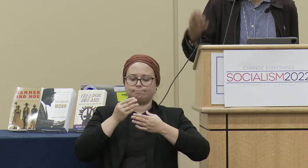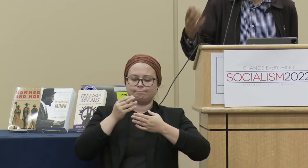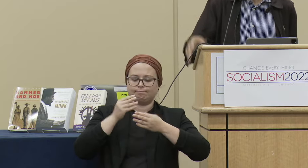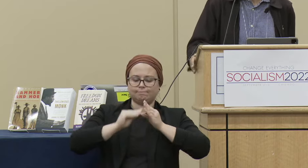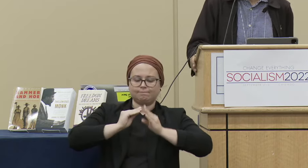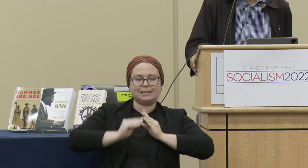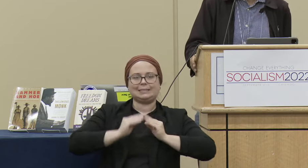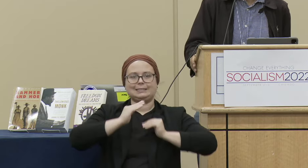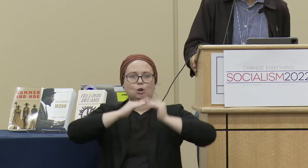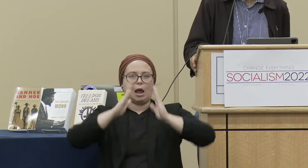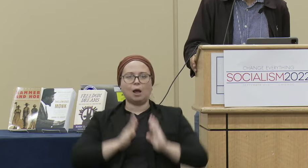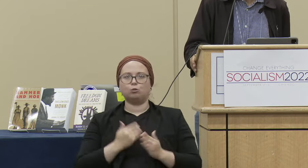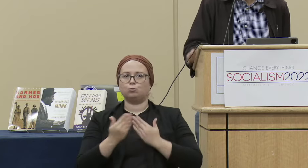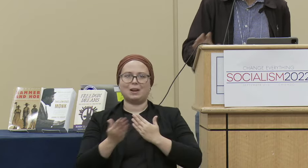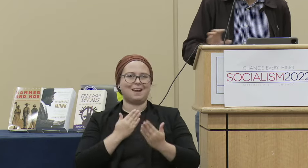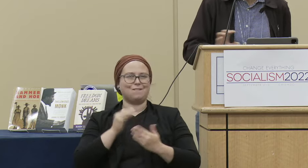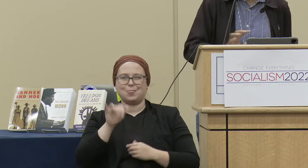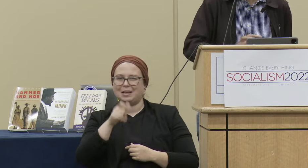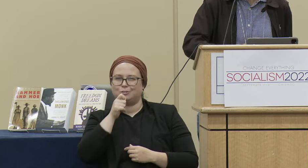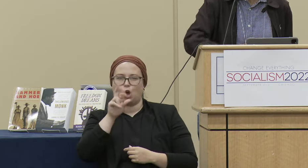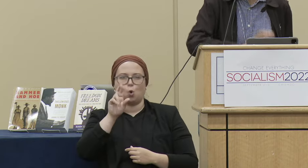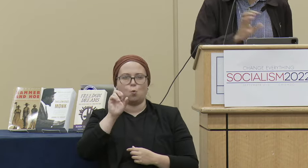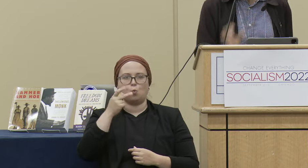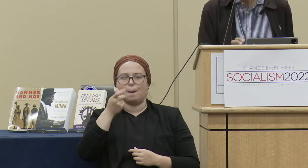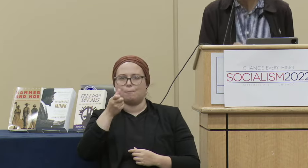know, get their house, do whatever it is they want to do.